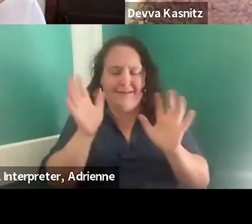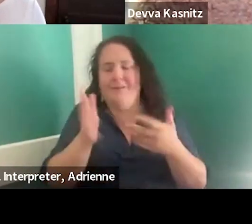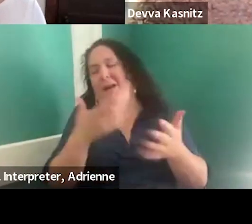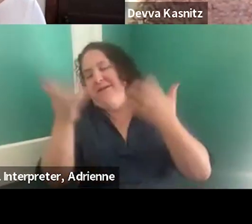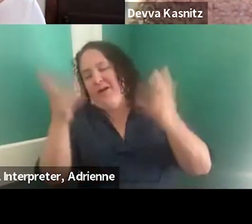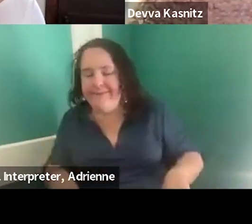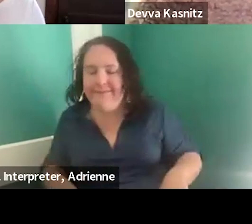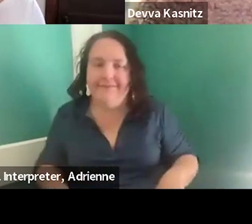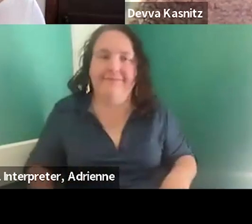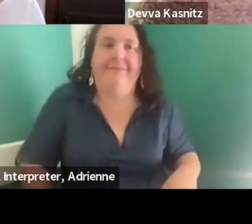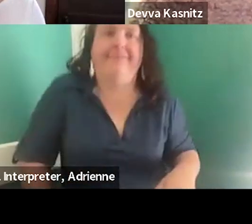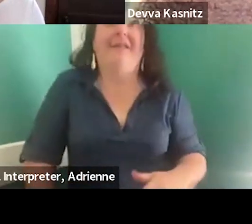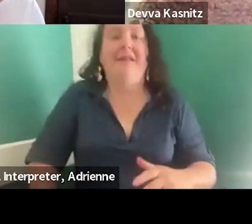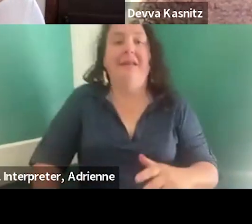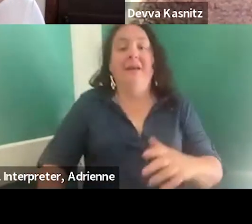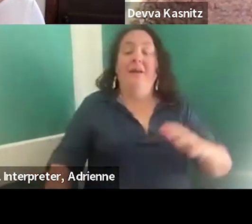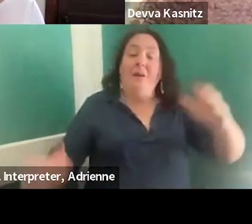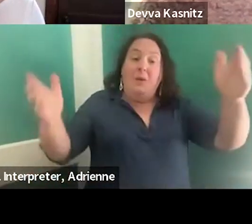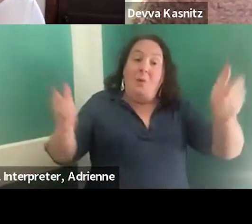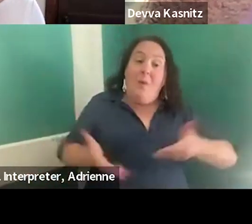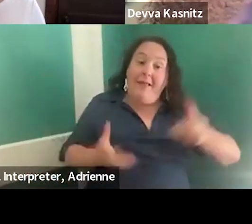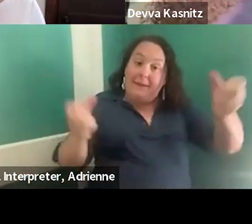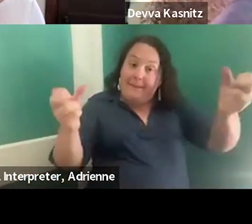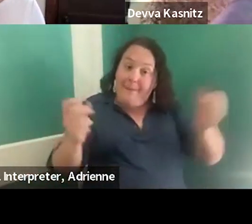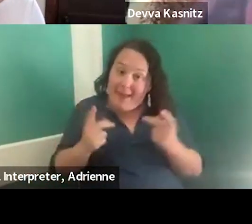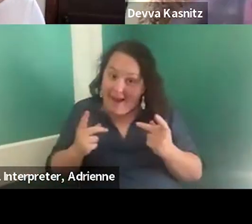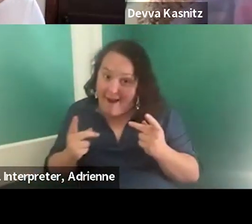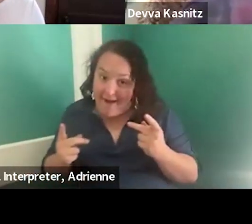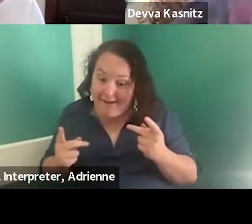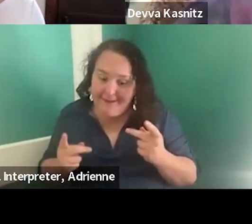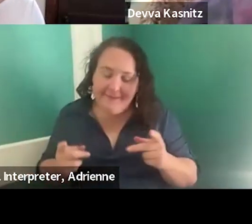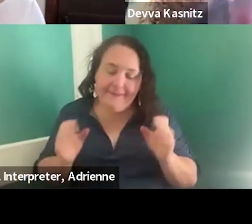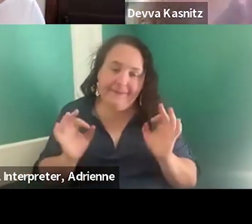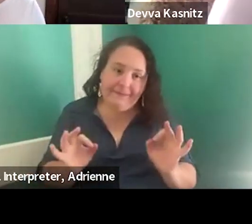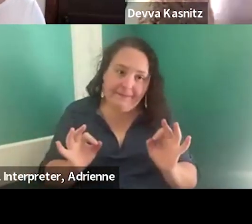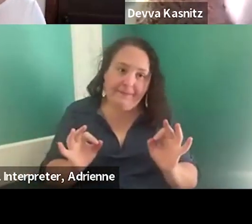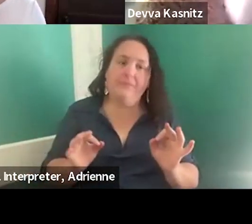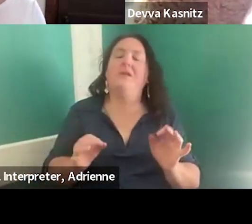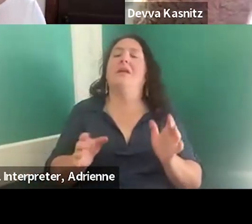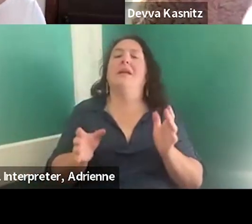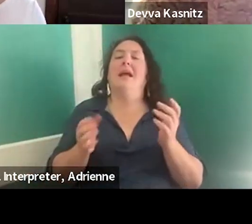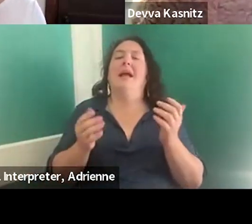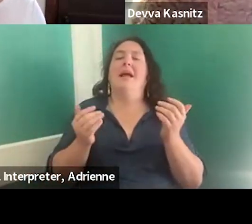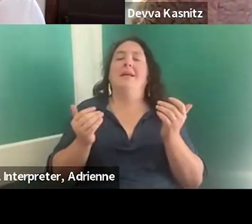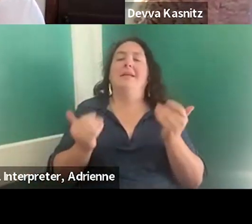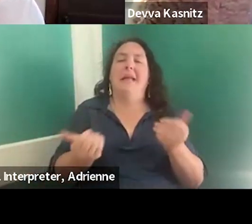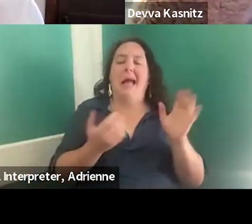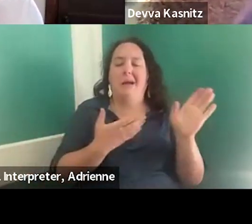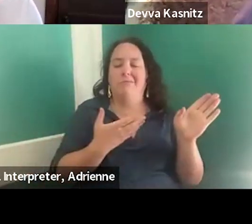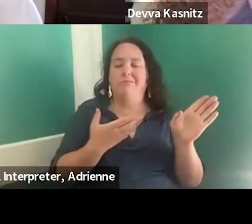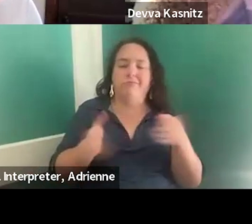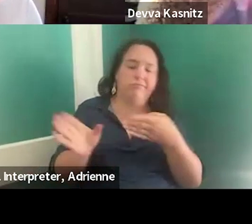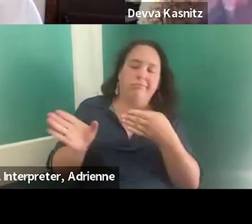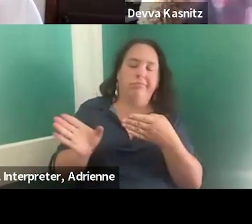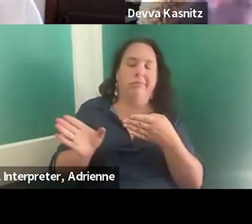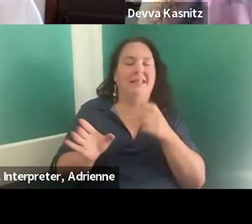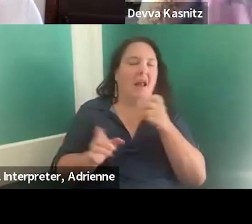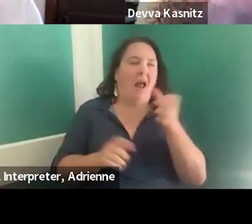But welcome back, everybody. We're now going to shift into a panel discussion.